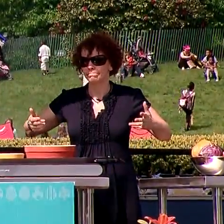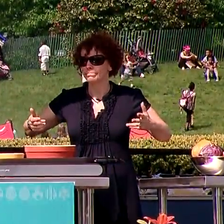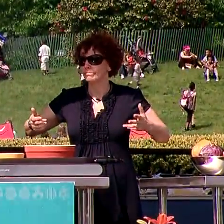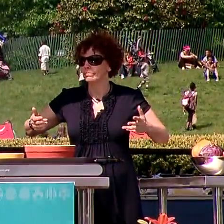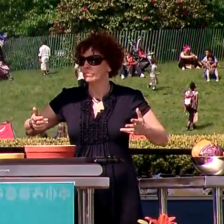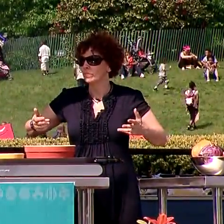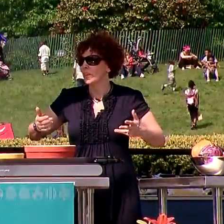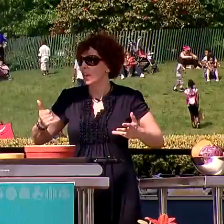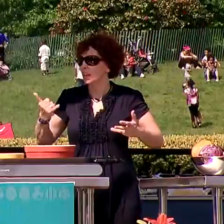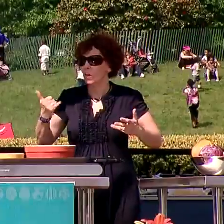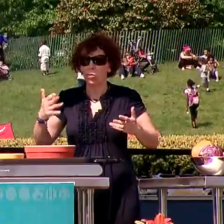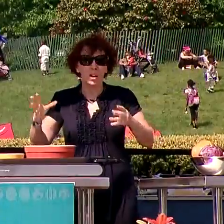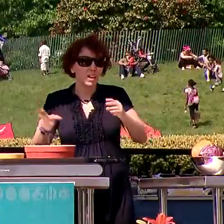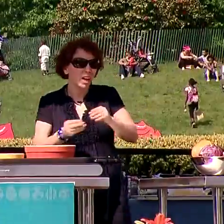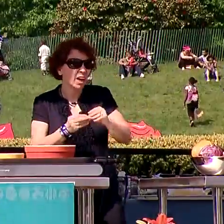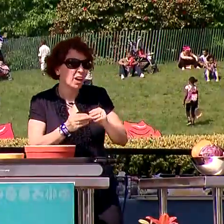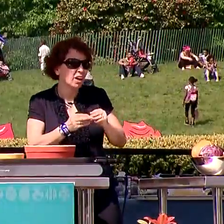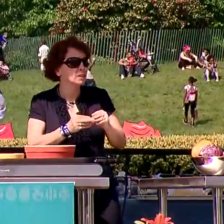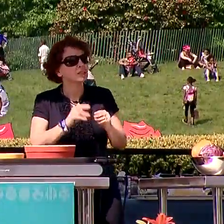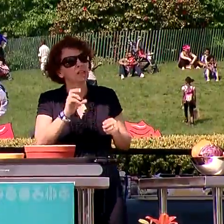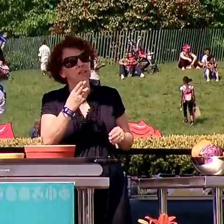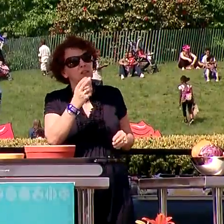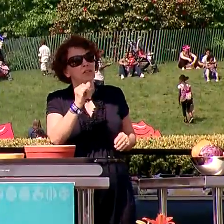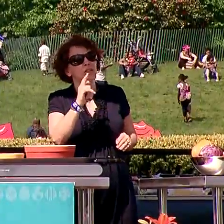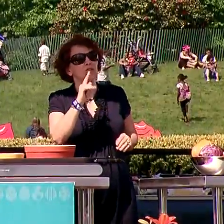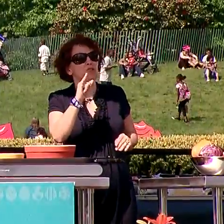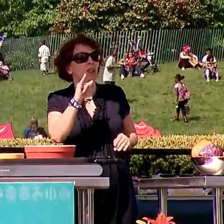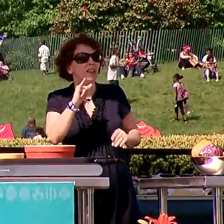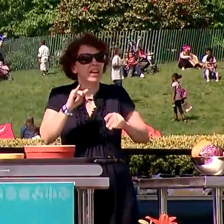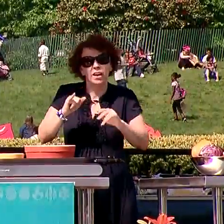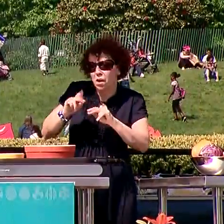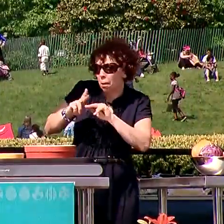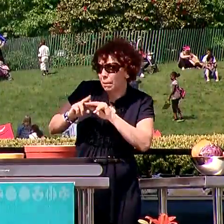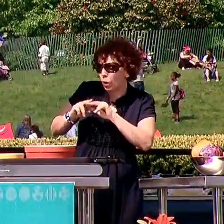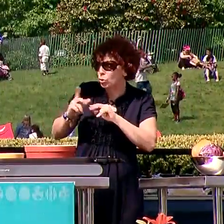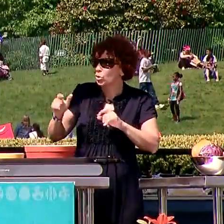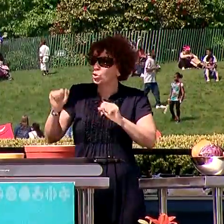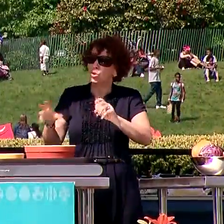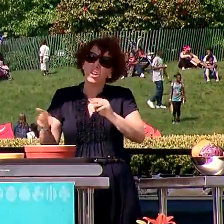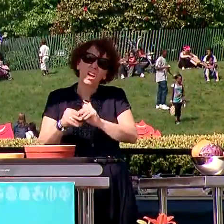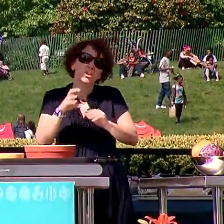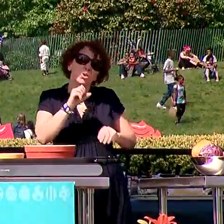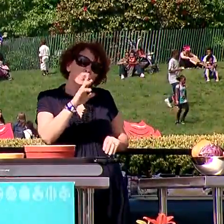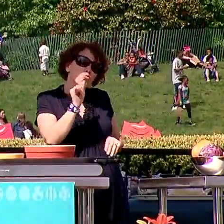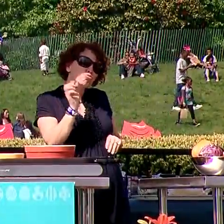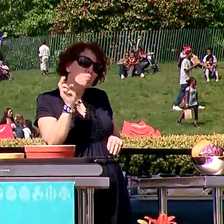Now, I want to add some chili powder to my onions. Just some flavor, you can add cumin, you can add chili powder,